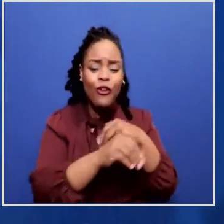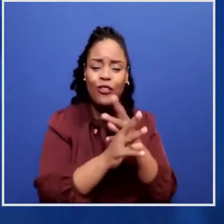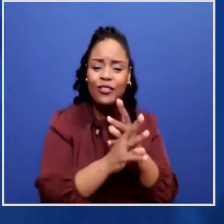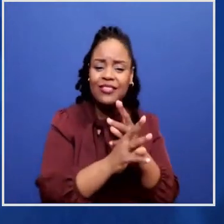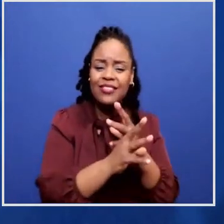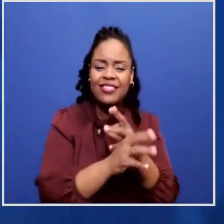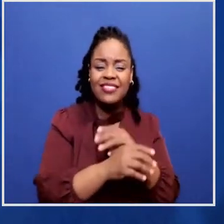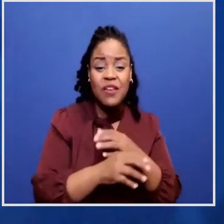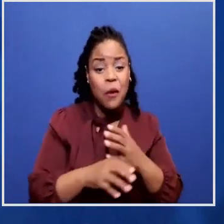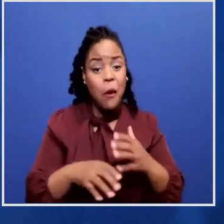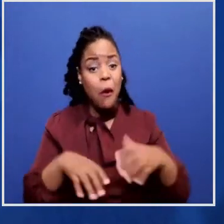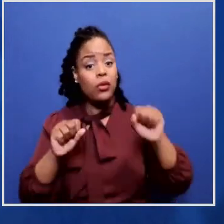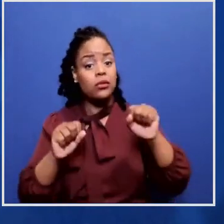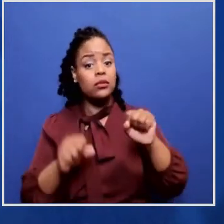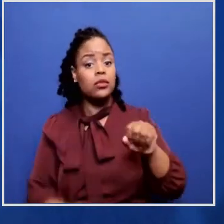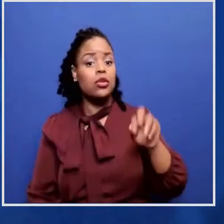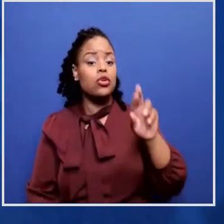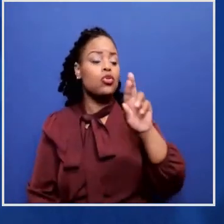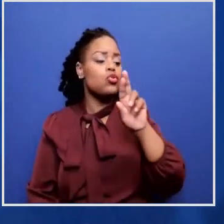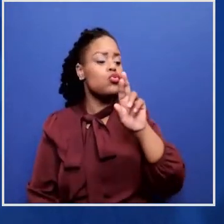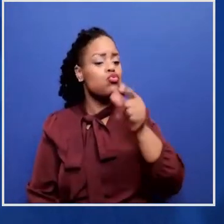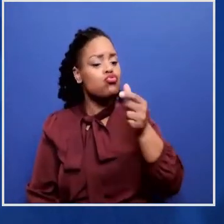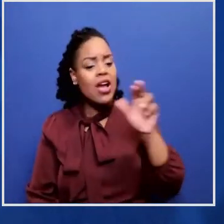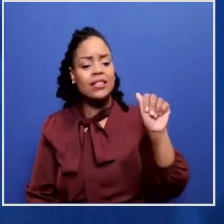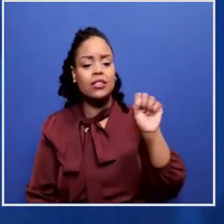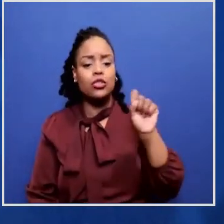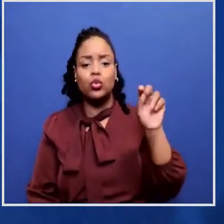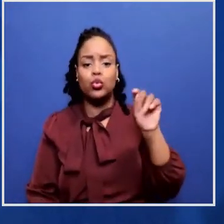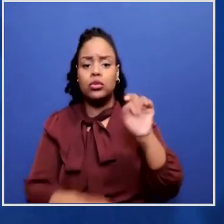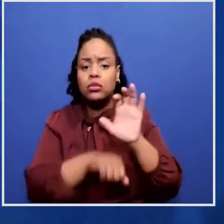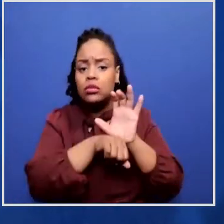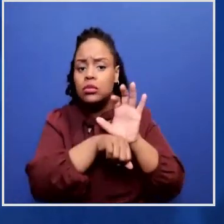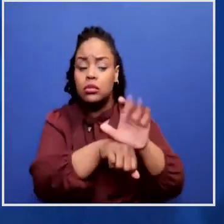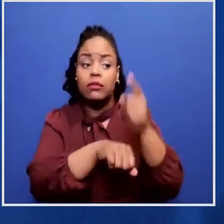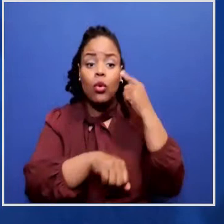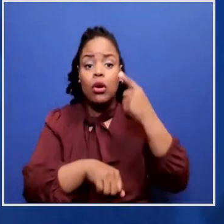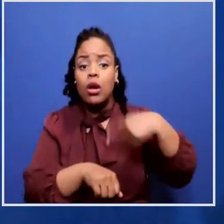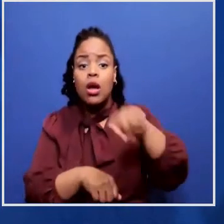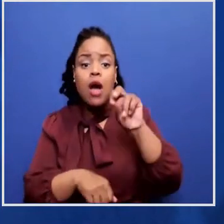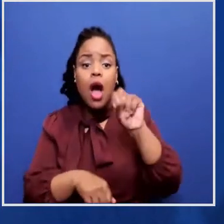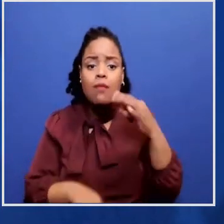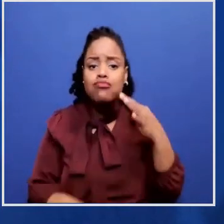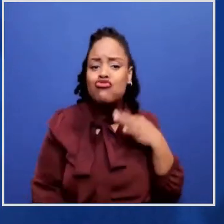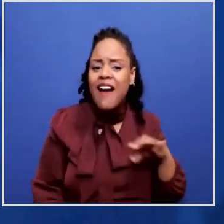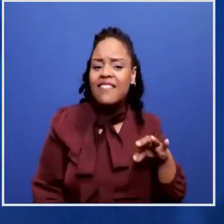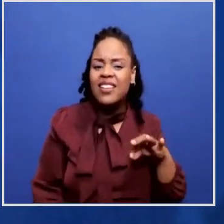MEALS. READ ONLINE AND READ ALOUD TO STUDENTS. HOST RESTAURANTS FUNDRAISERS,